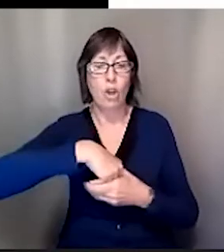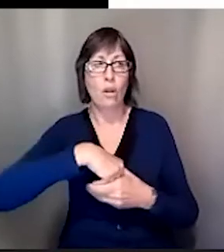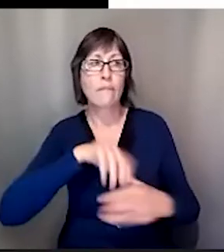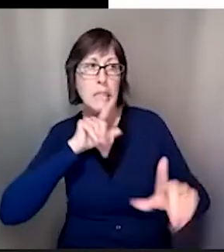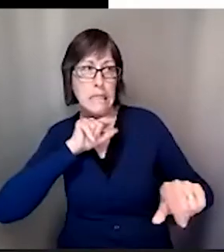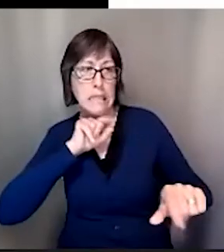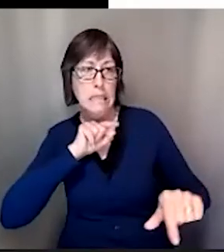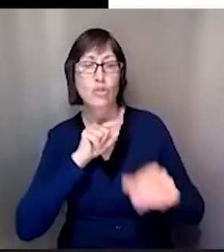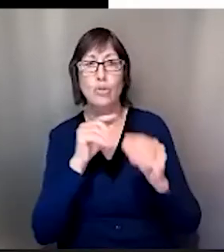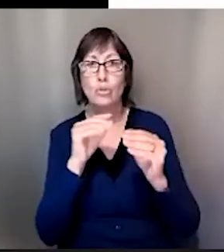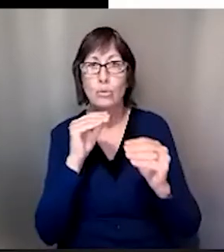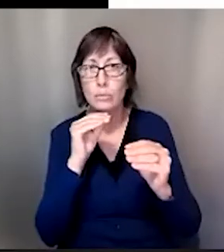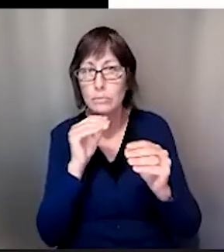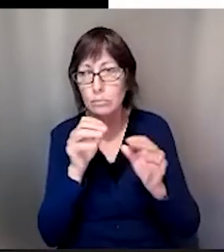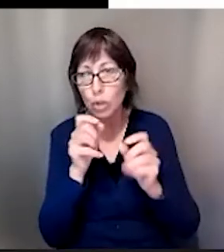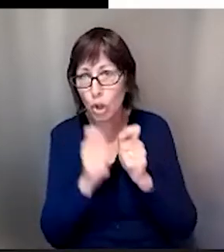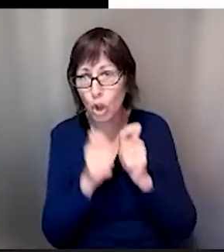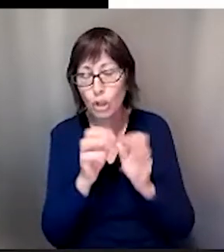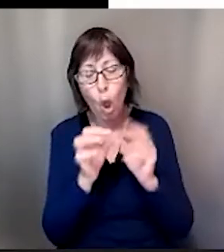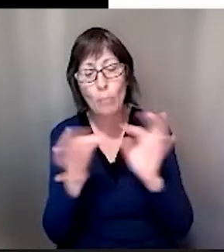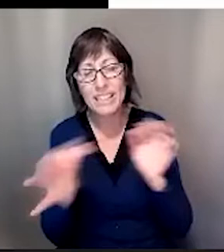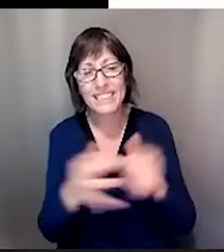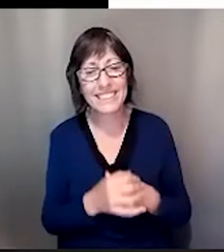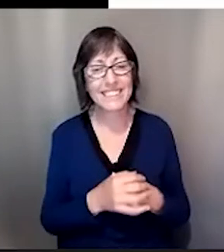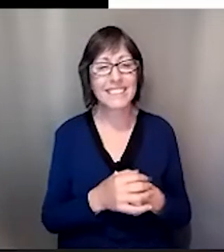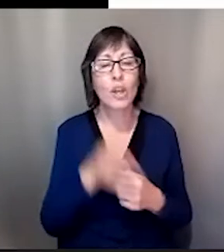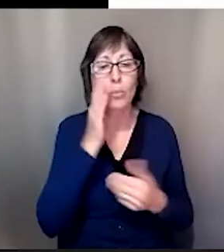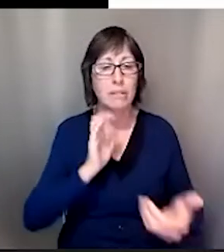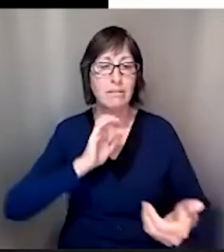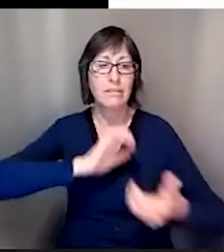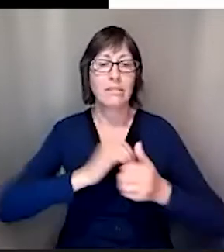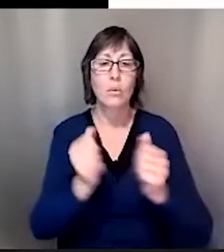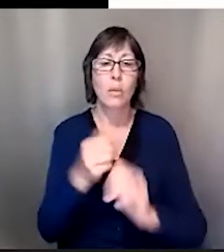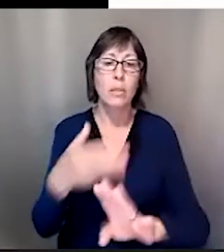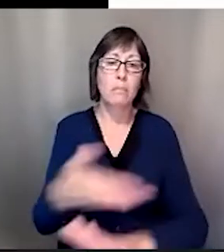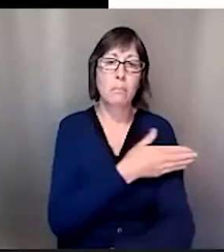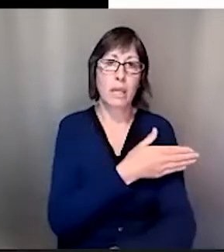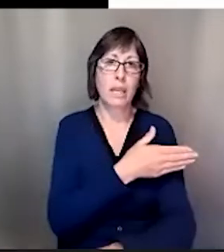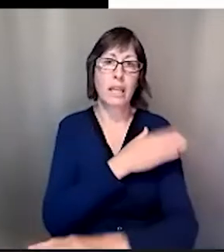team, and liaising with The City’s pre-qualified printer to ensure they are preparing files